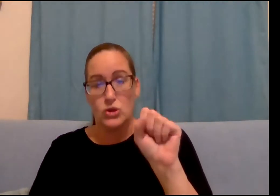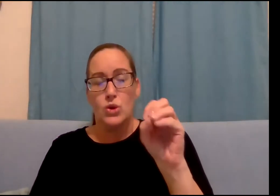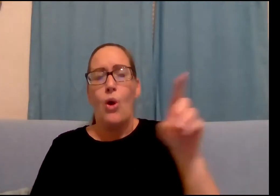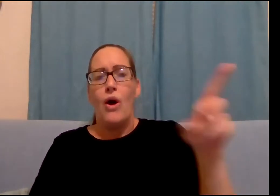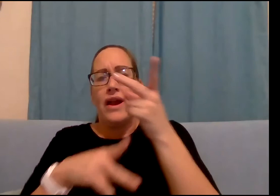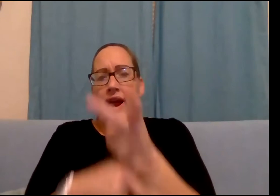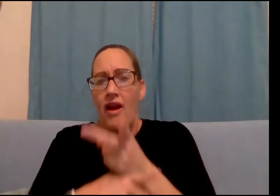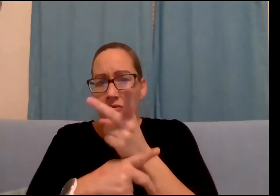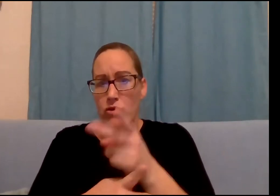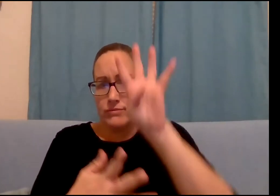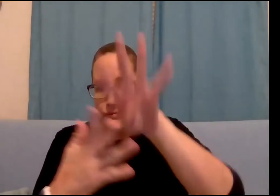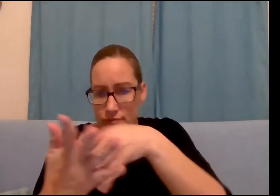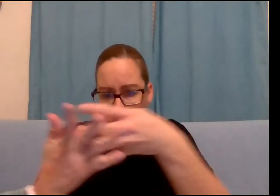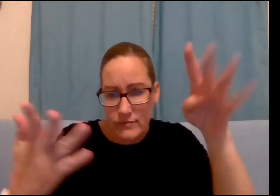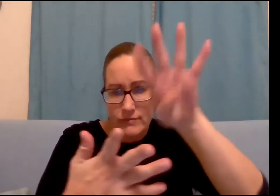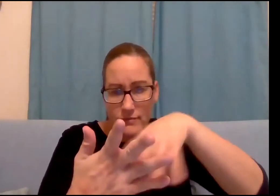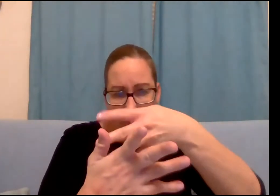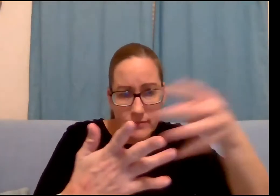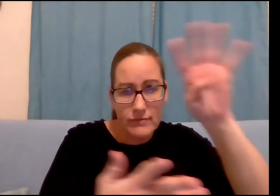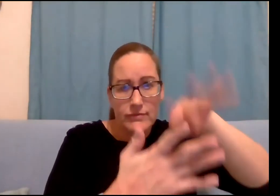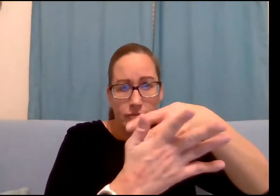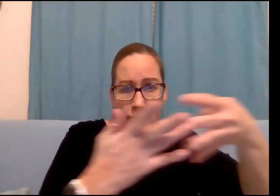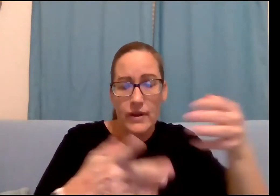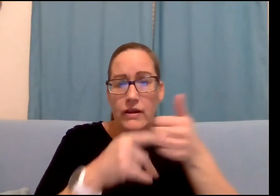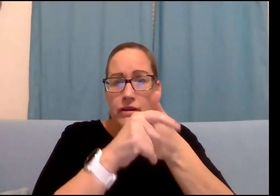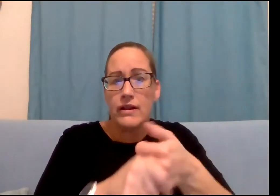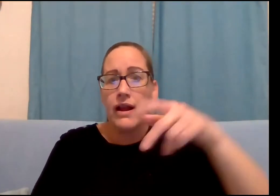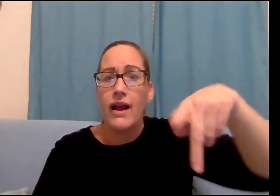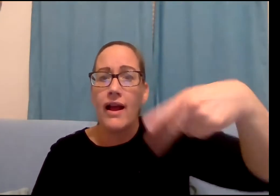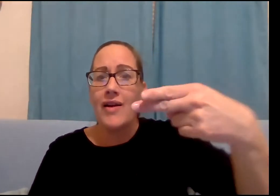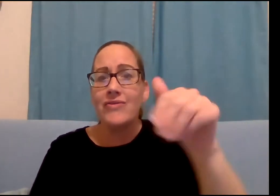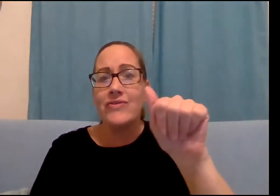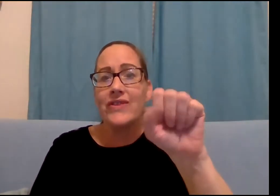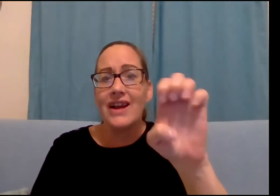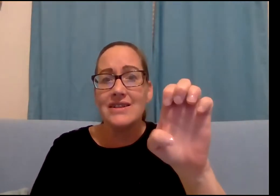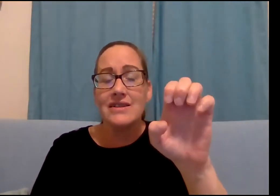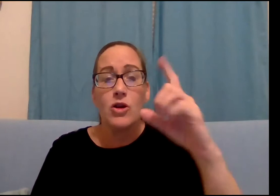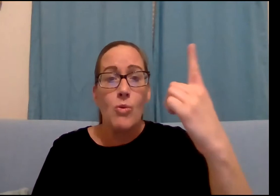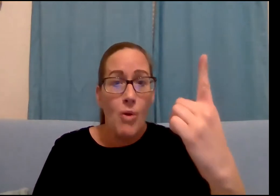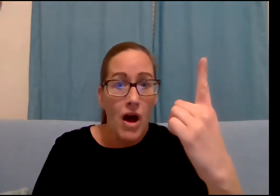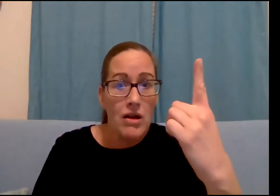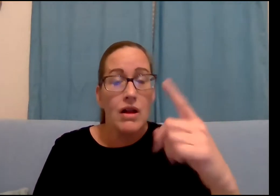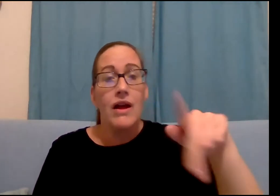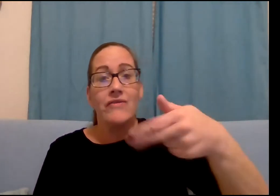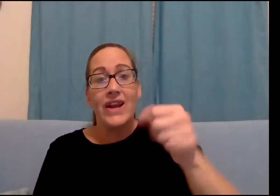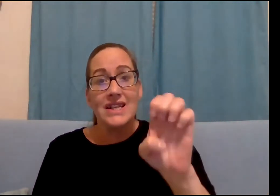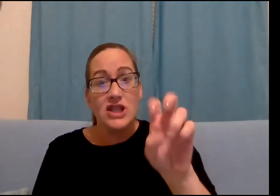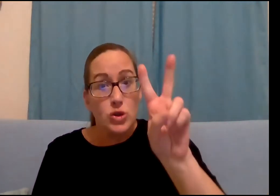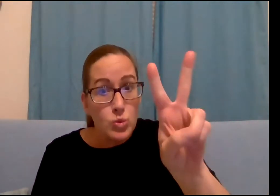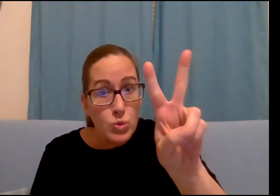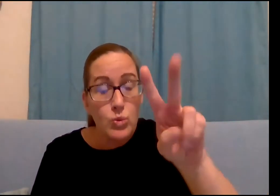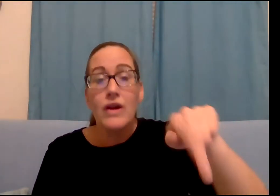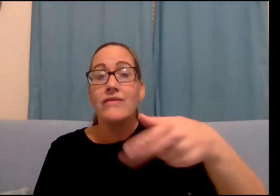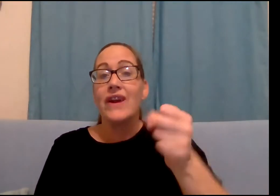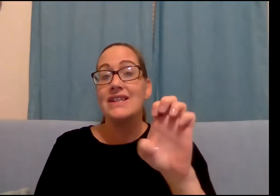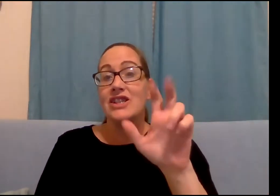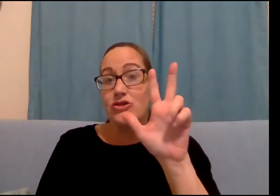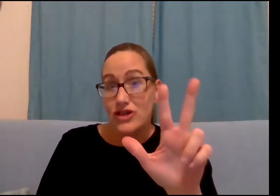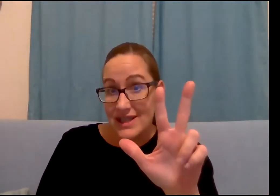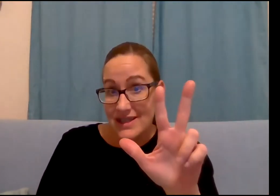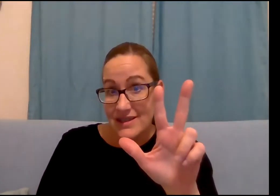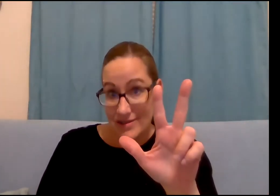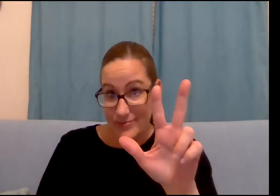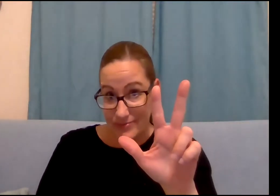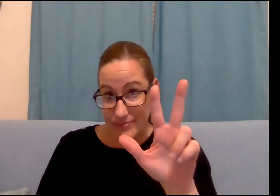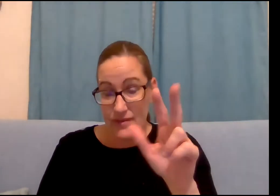So, they are being careful with scheduling phases 1, 2, and 3 (nods head).